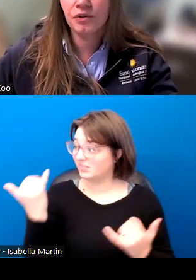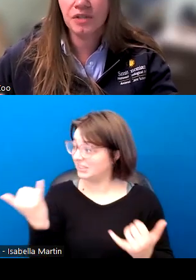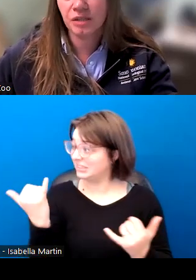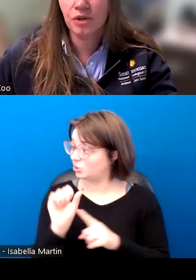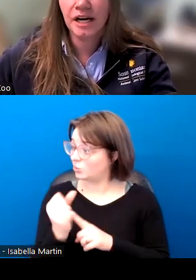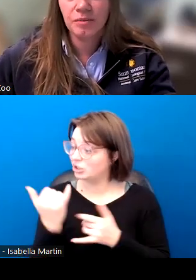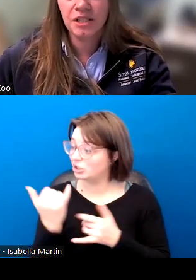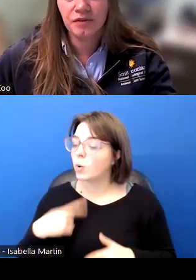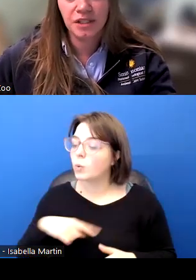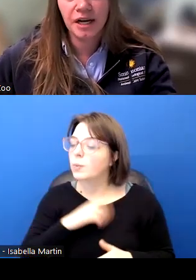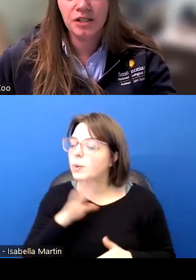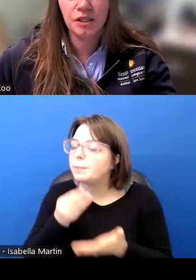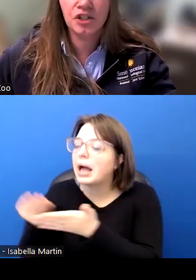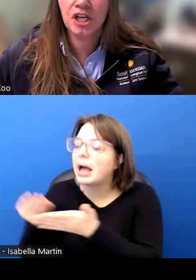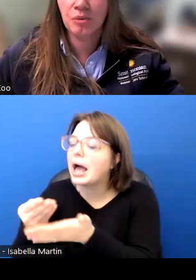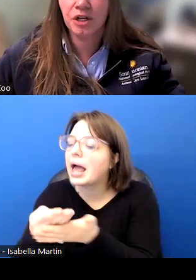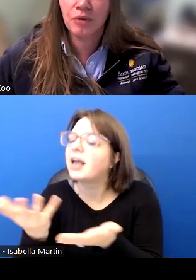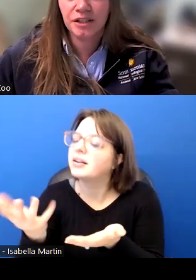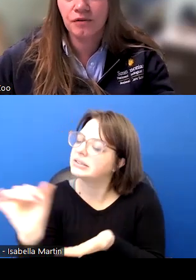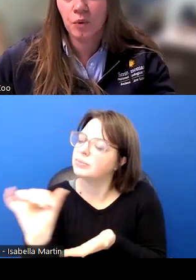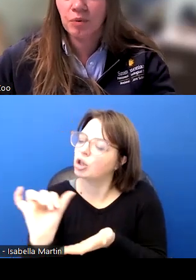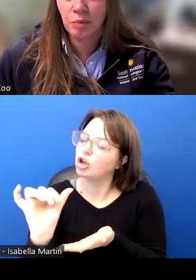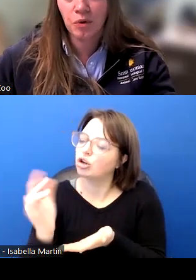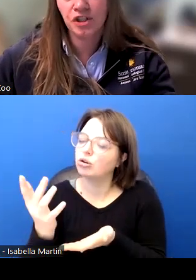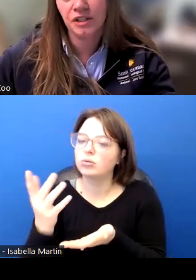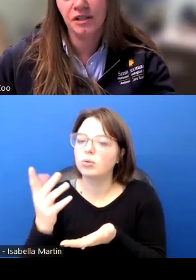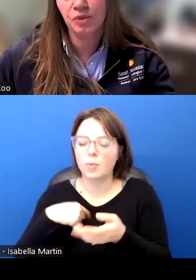use similar items in different diets. It's just going to be corrected for what proportion is